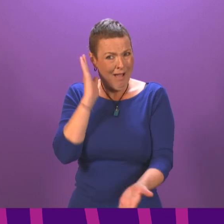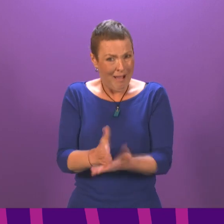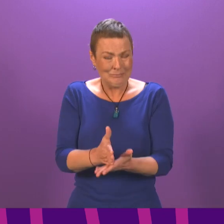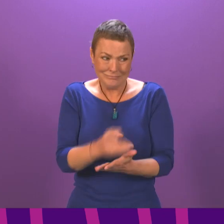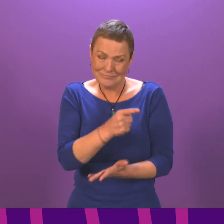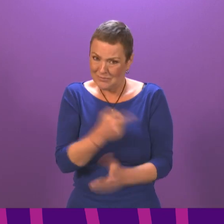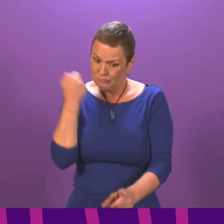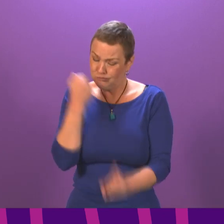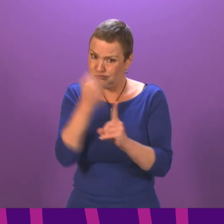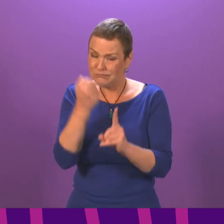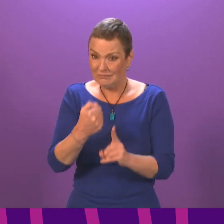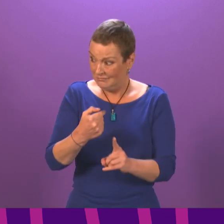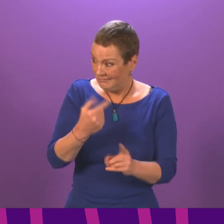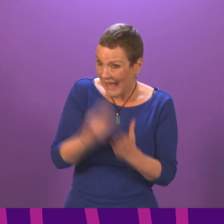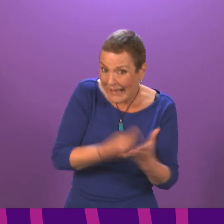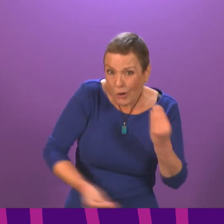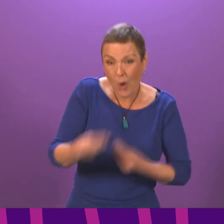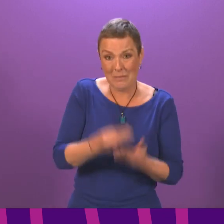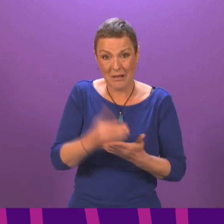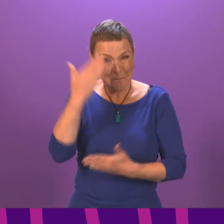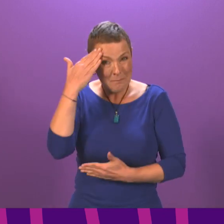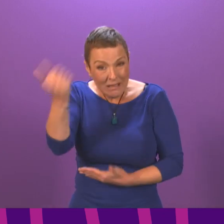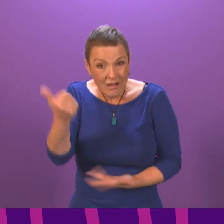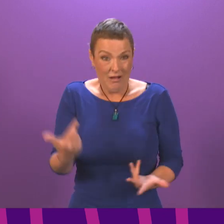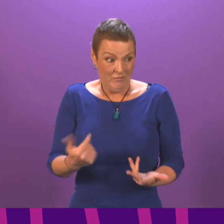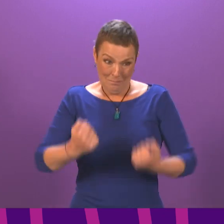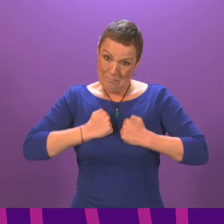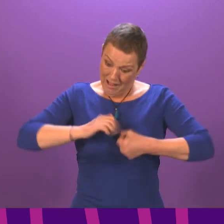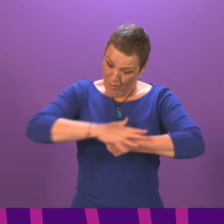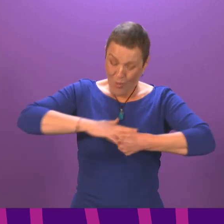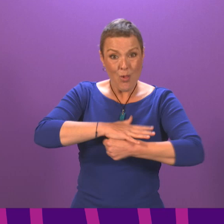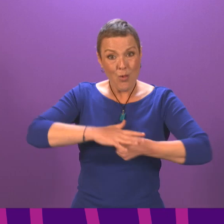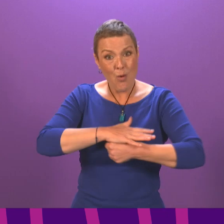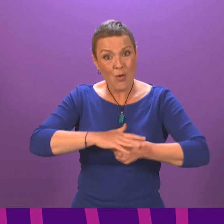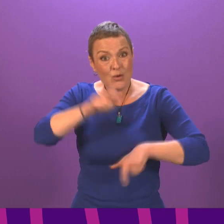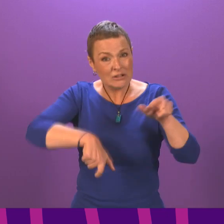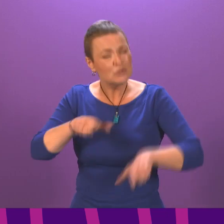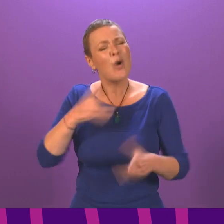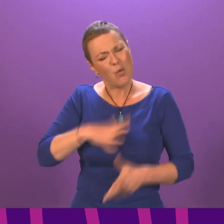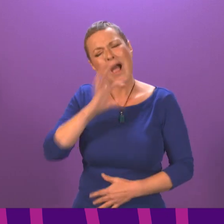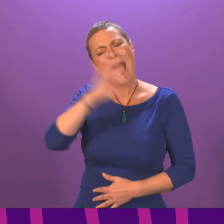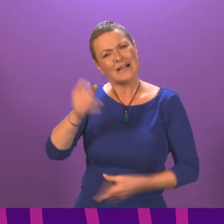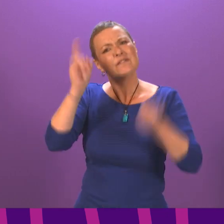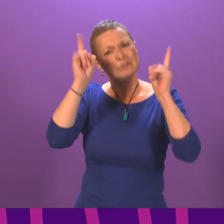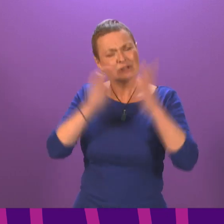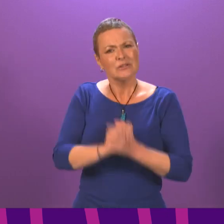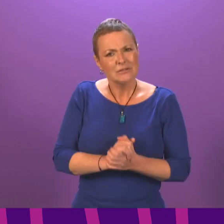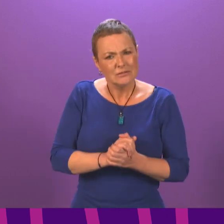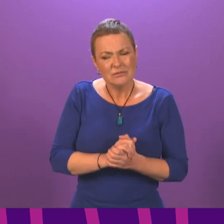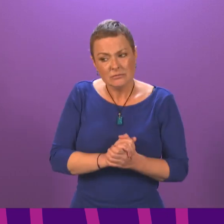impact on my constituents’ economic and mental wellbeing. Will the First Minister